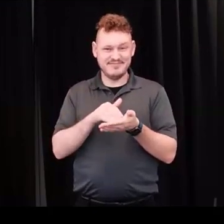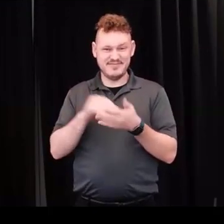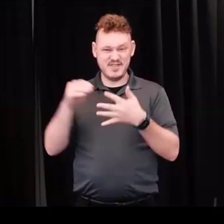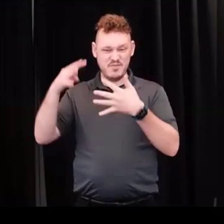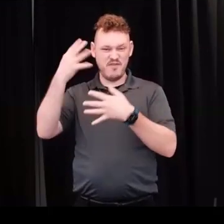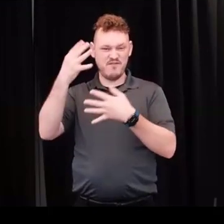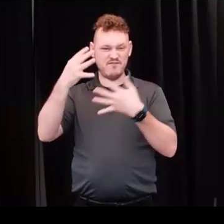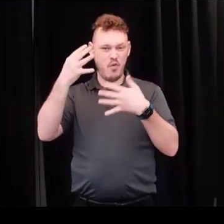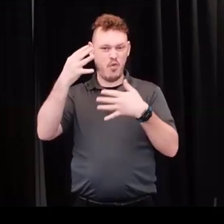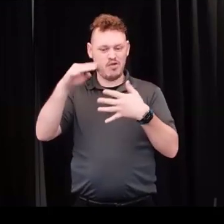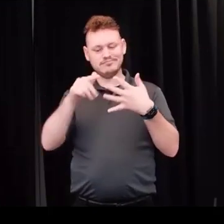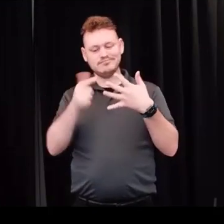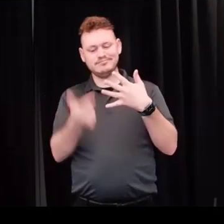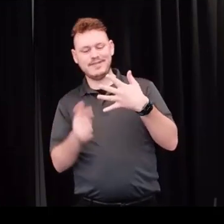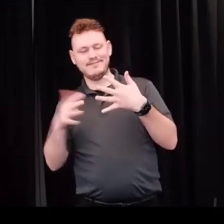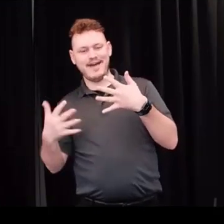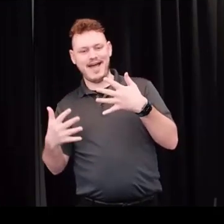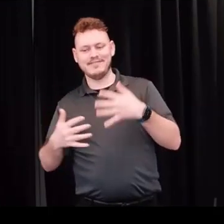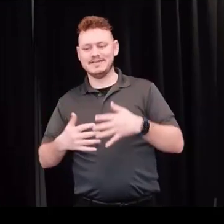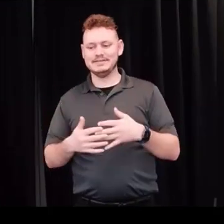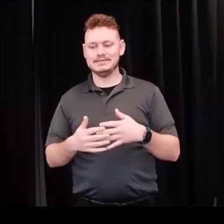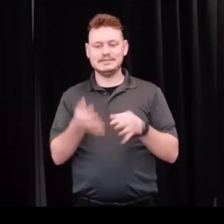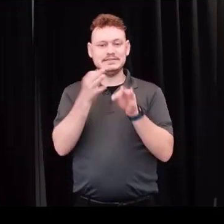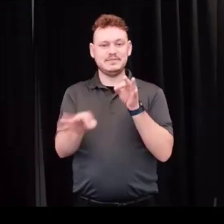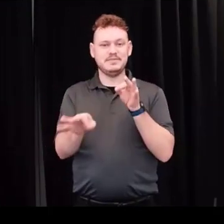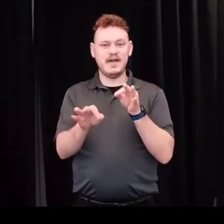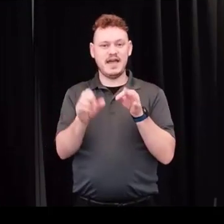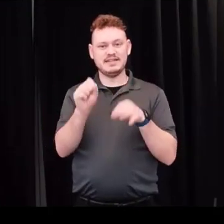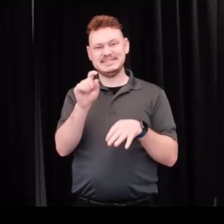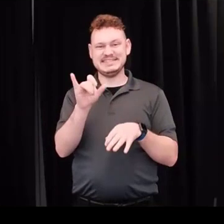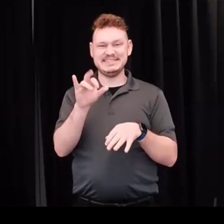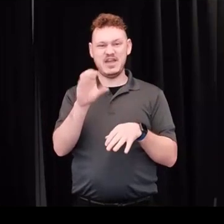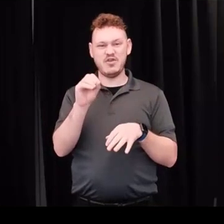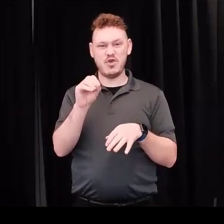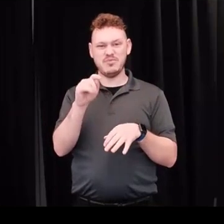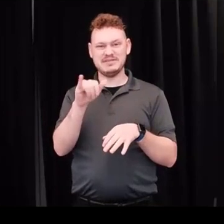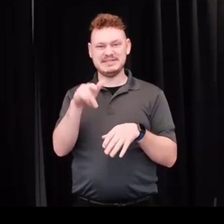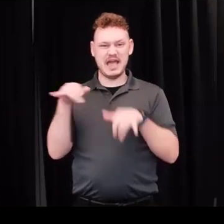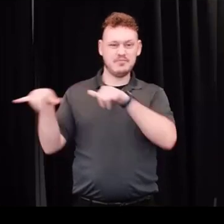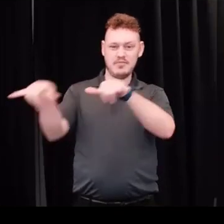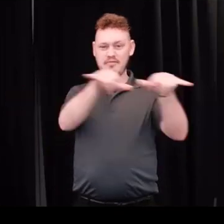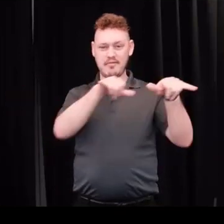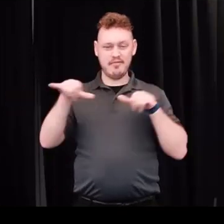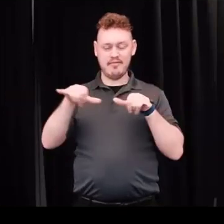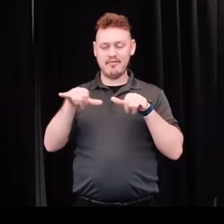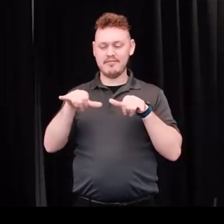number five. Simplified stereotypes can fail to reflect your stakeholder diversity. Again,